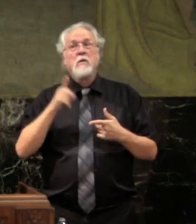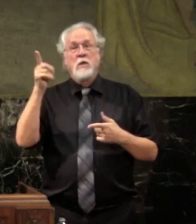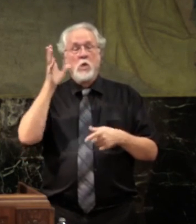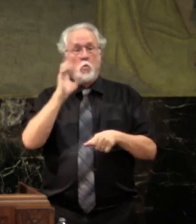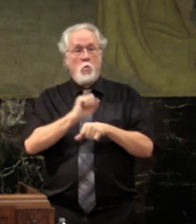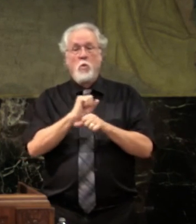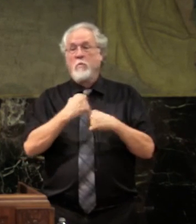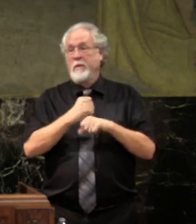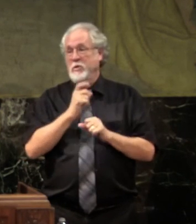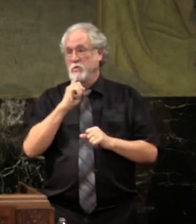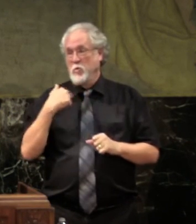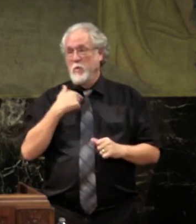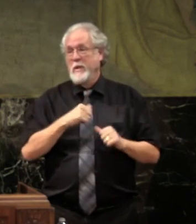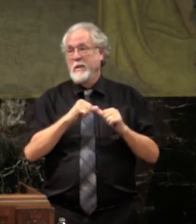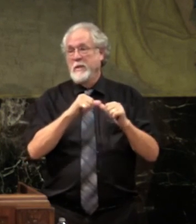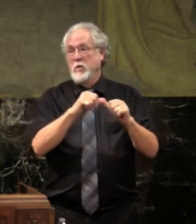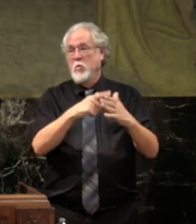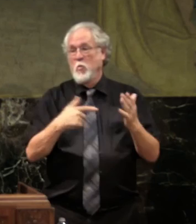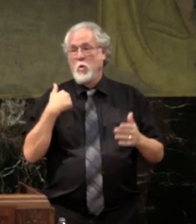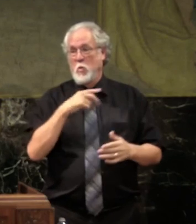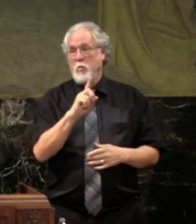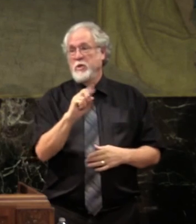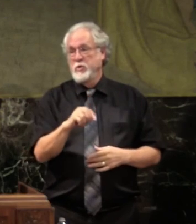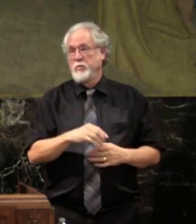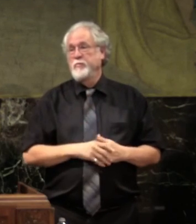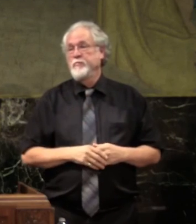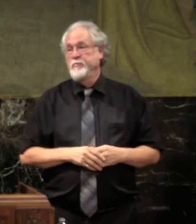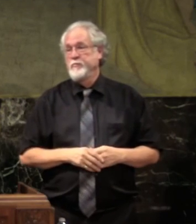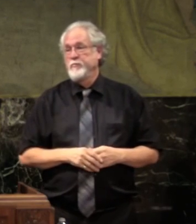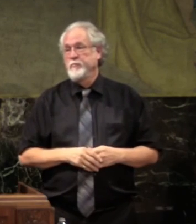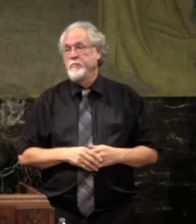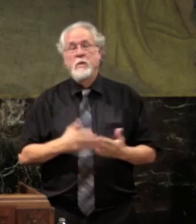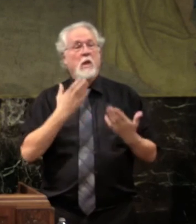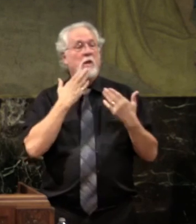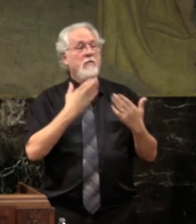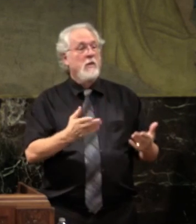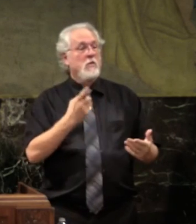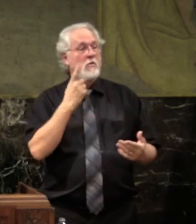sure that we can continue what we're doing now thank you very much be very careful